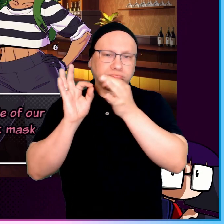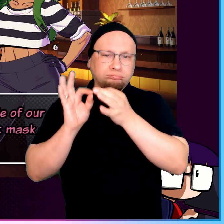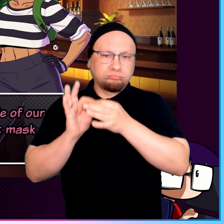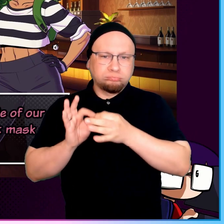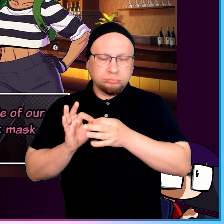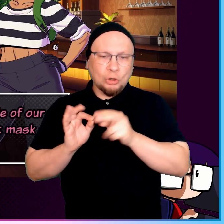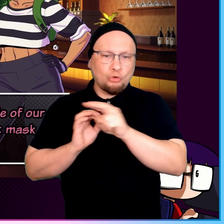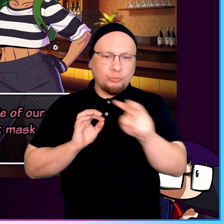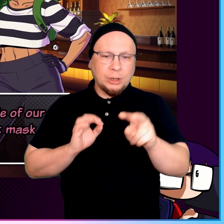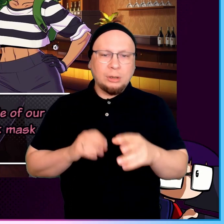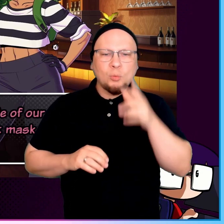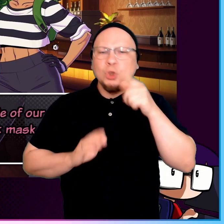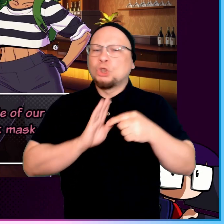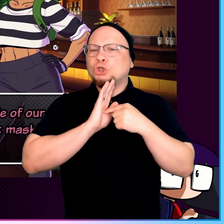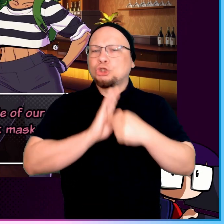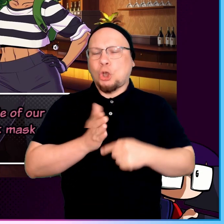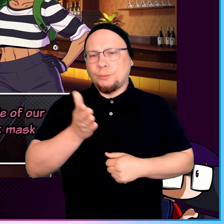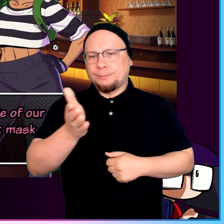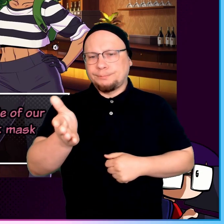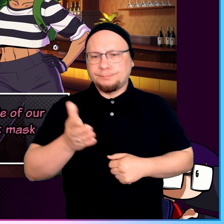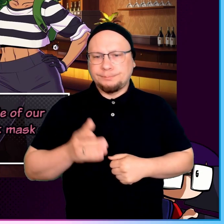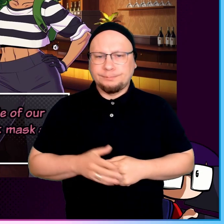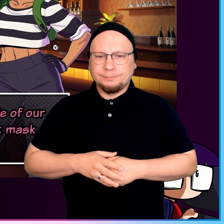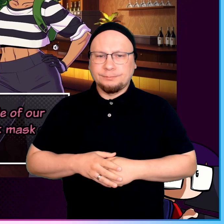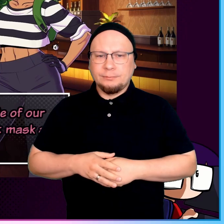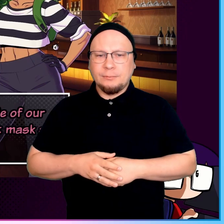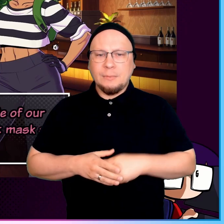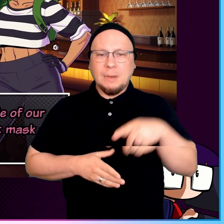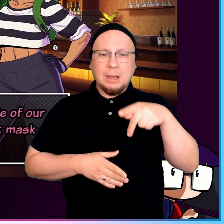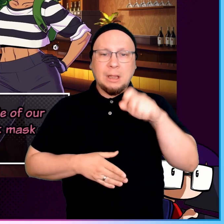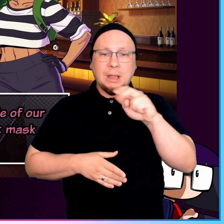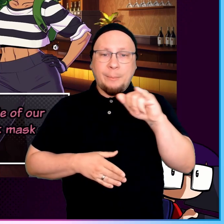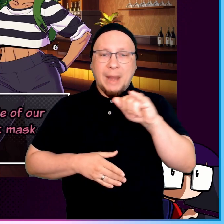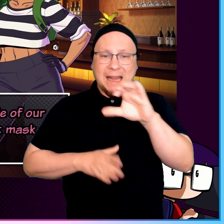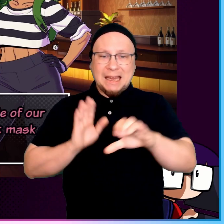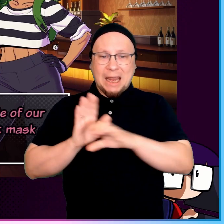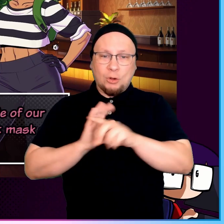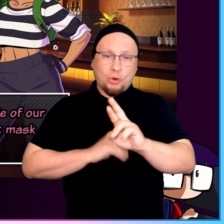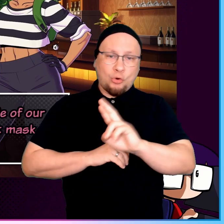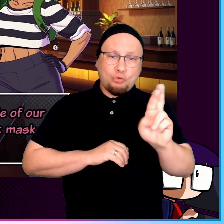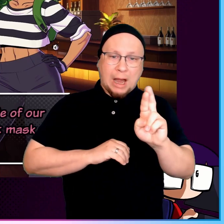Let's demonstrate with this scene where Penny, the woman in the black and white striped shirt and mask, is going out on a date